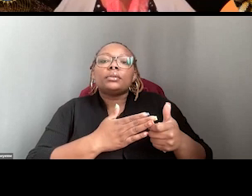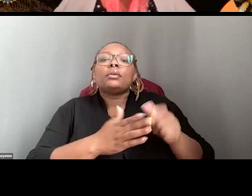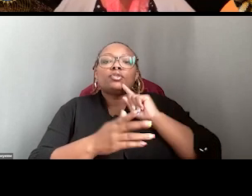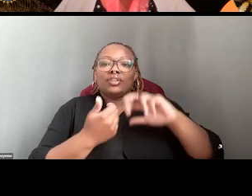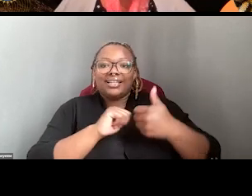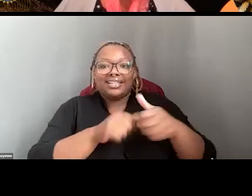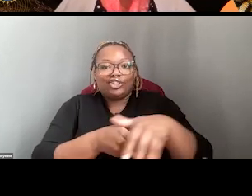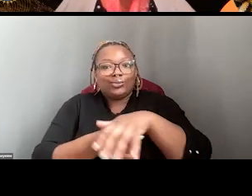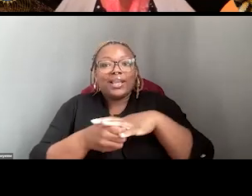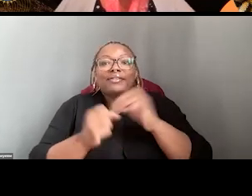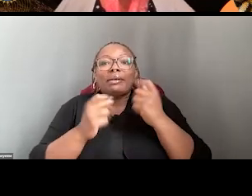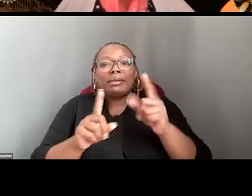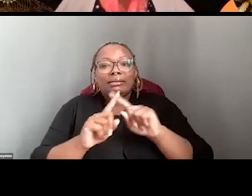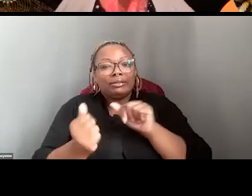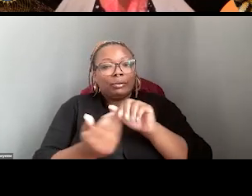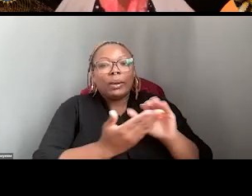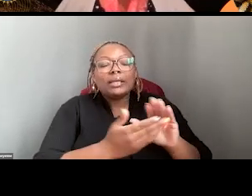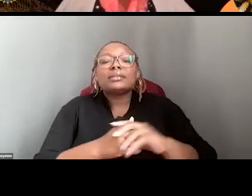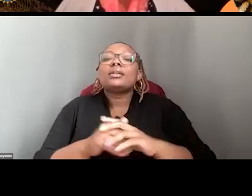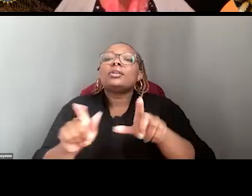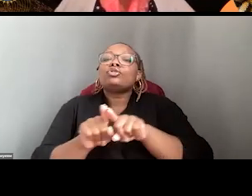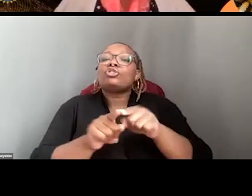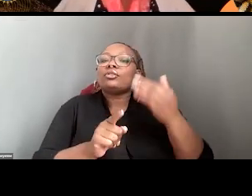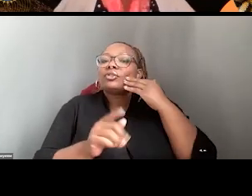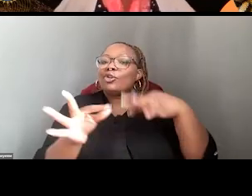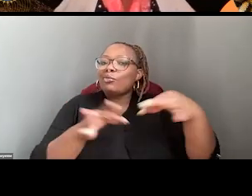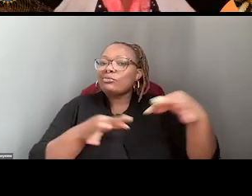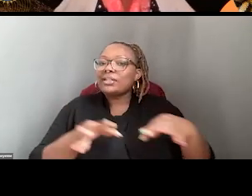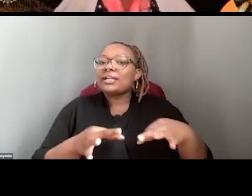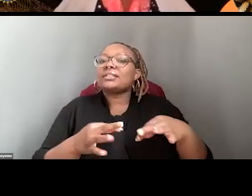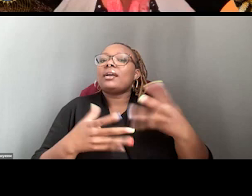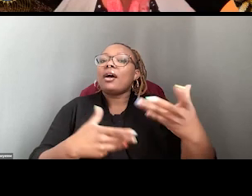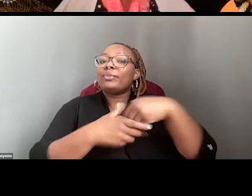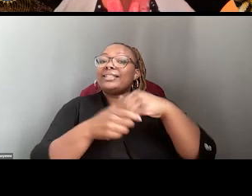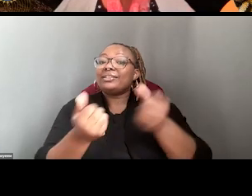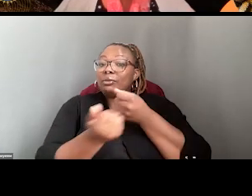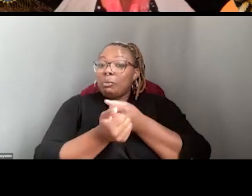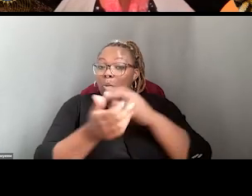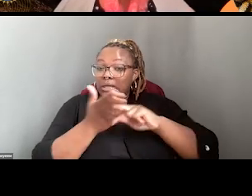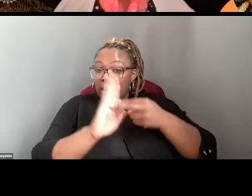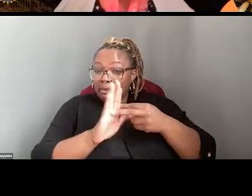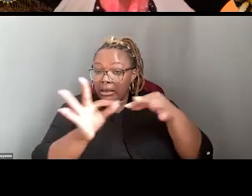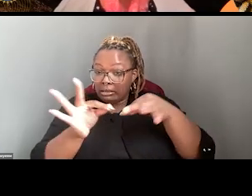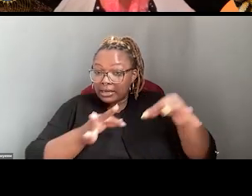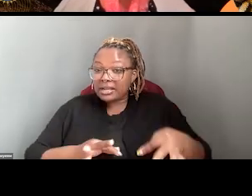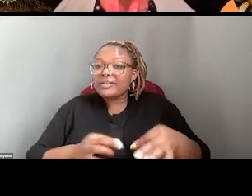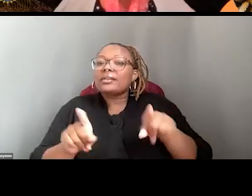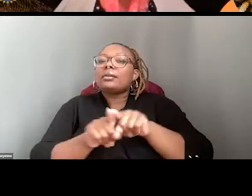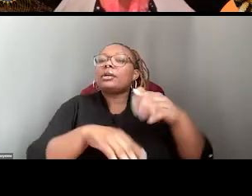You should know the definition of "participant support", and be aware of NSF's policy with respect to participant support,